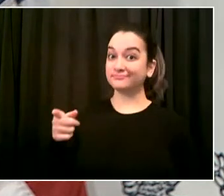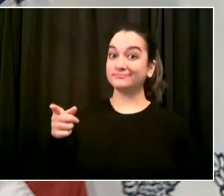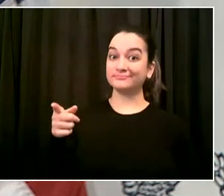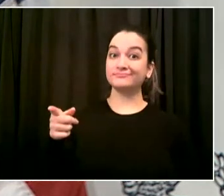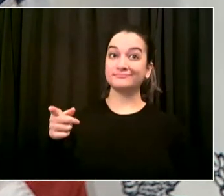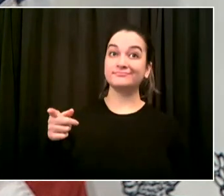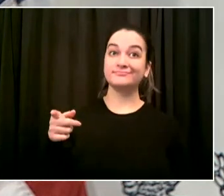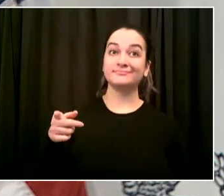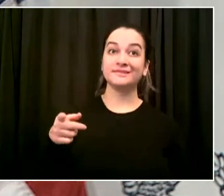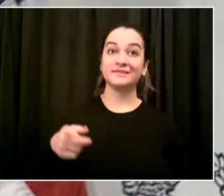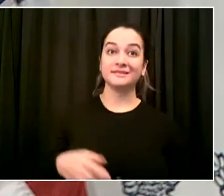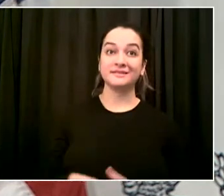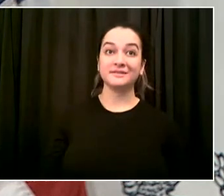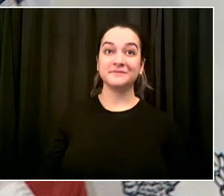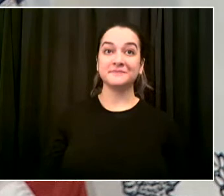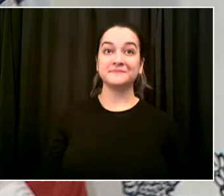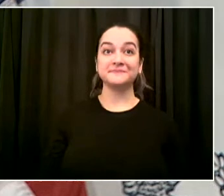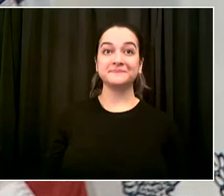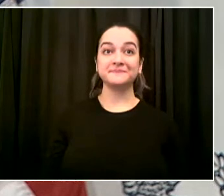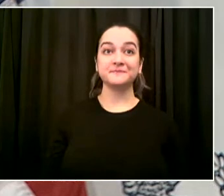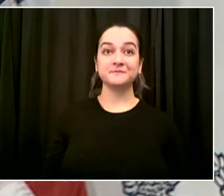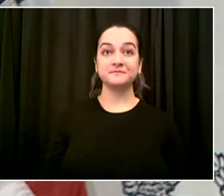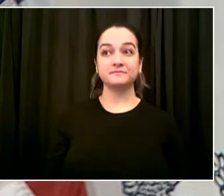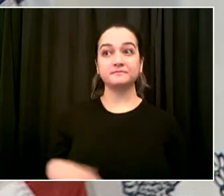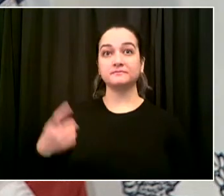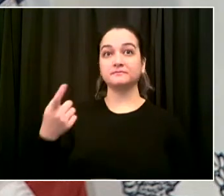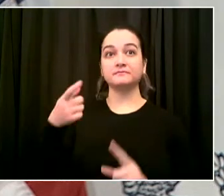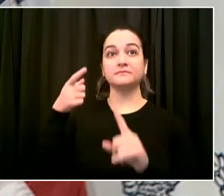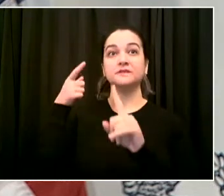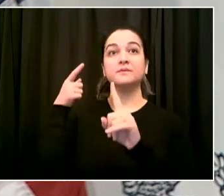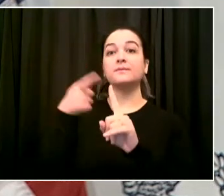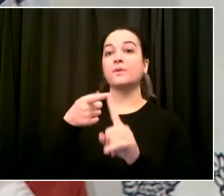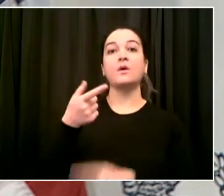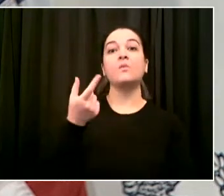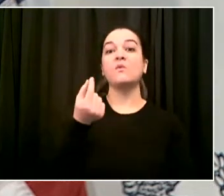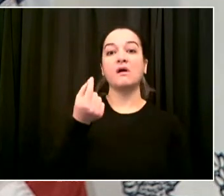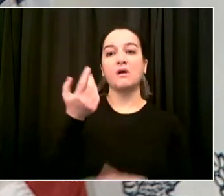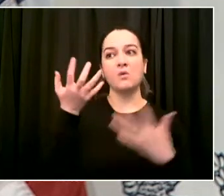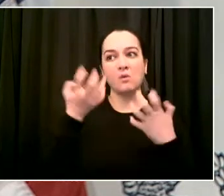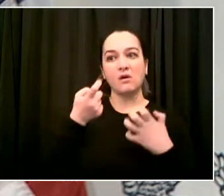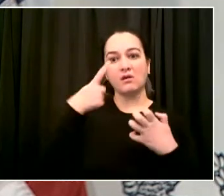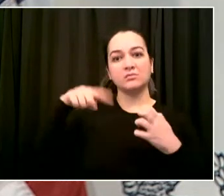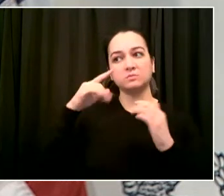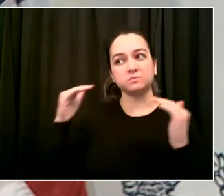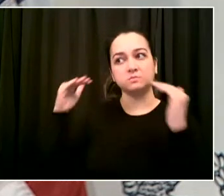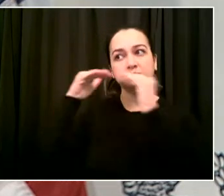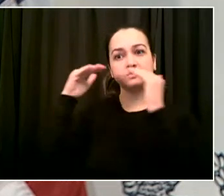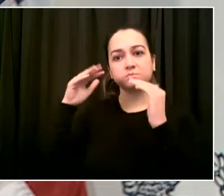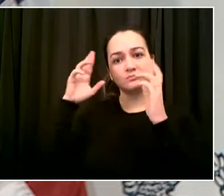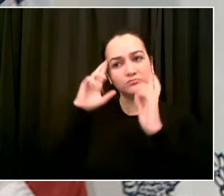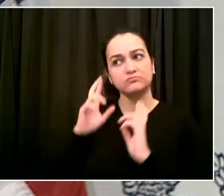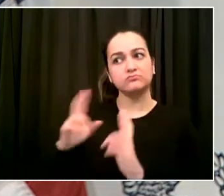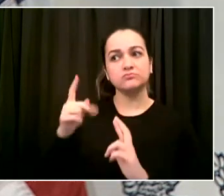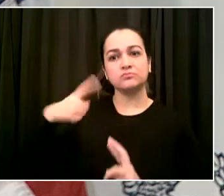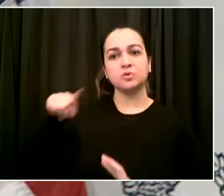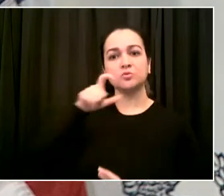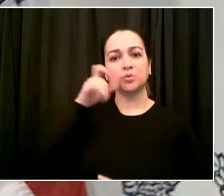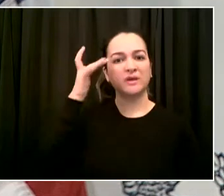A PARENT I WAS A PUBLIC SCHOOL PARENT. YOU U WILL VHAE AN OOOPPRTUNITY TO APPLY FOR THOSE PROGRAMS THIS